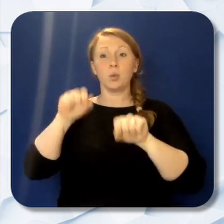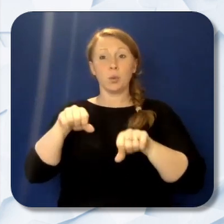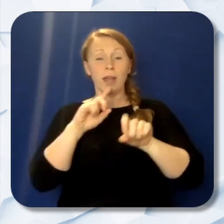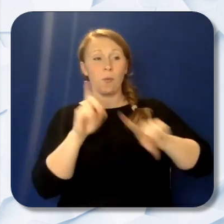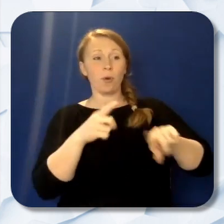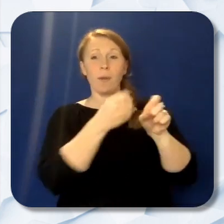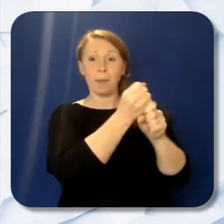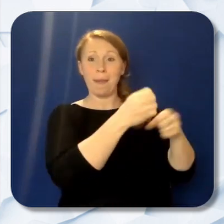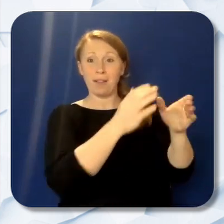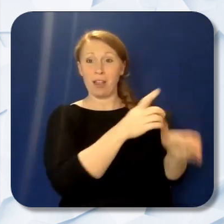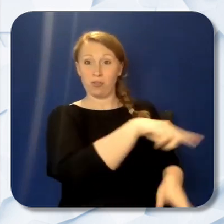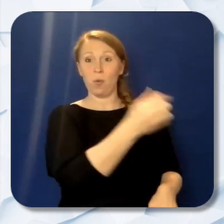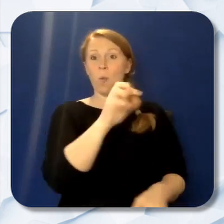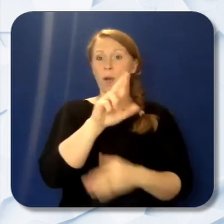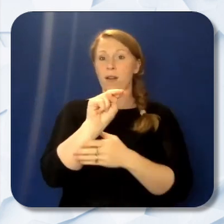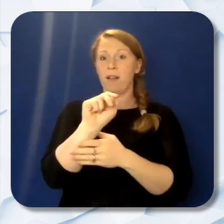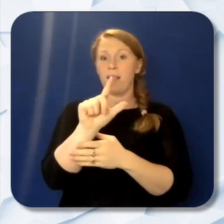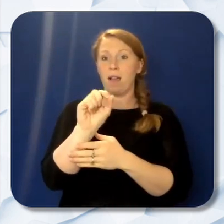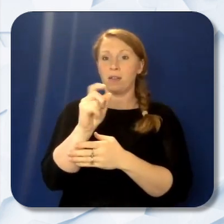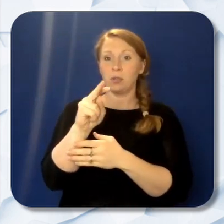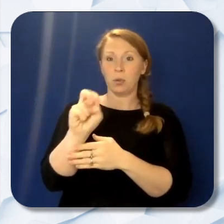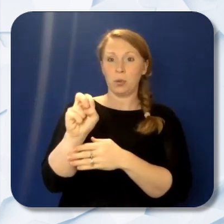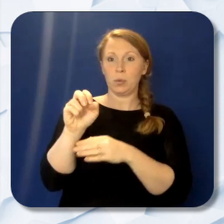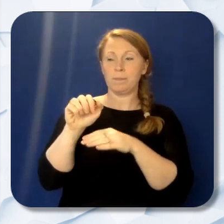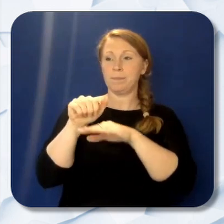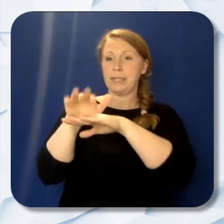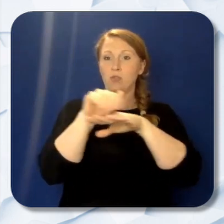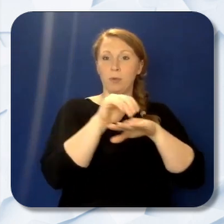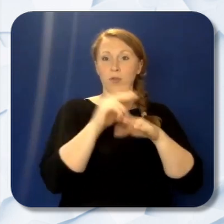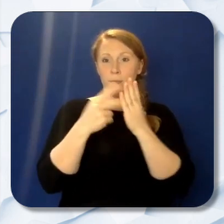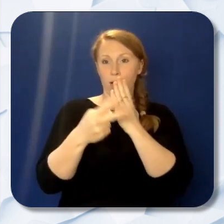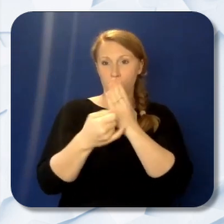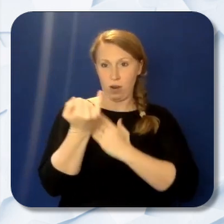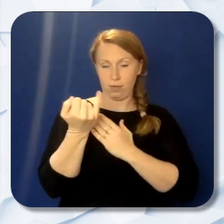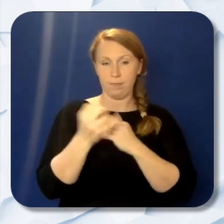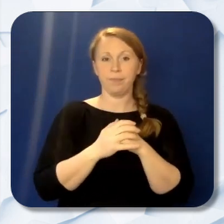or the Naloxone distribution project. Um, I also want to talk about some